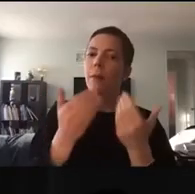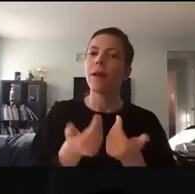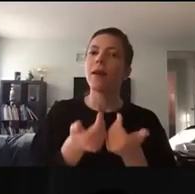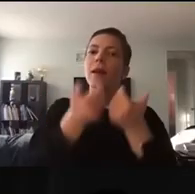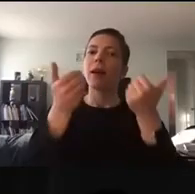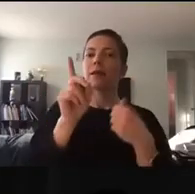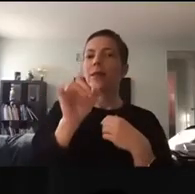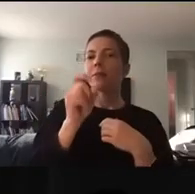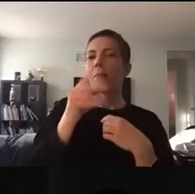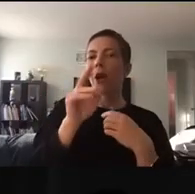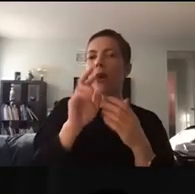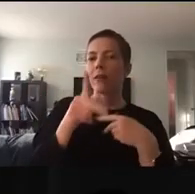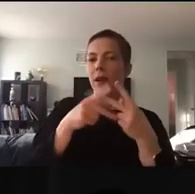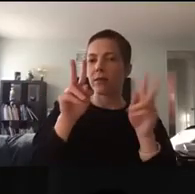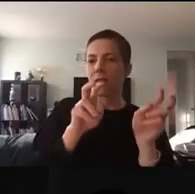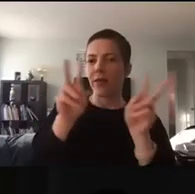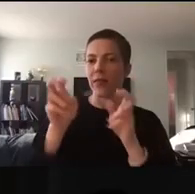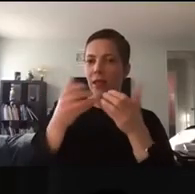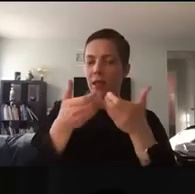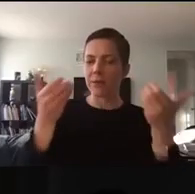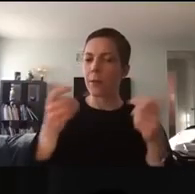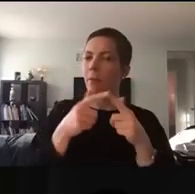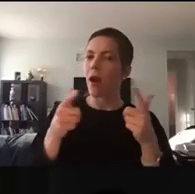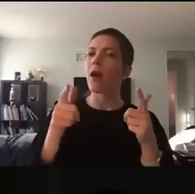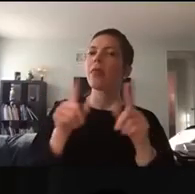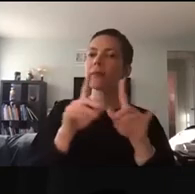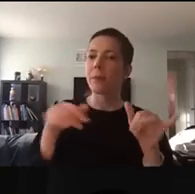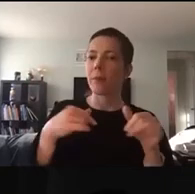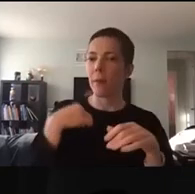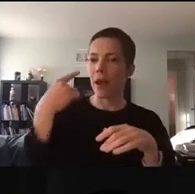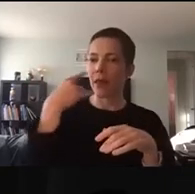it seems like some disparities in some of the themes,